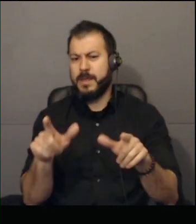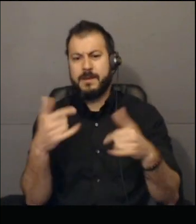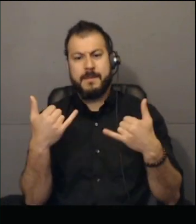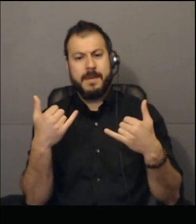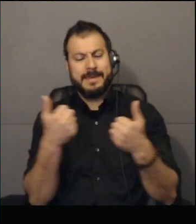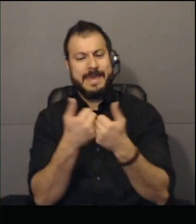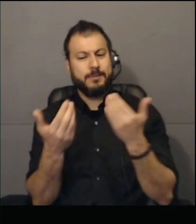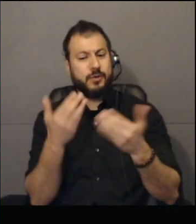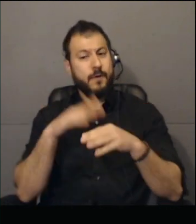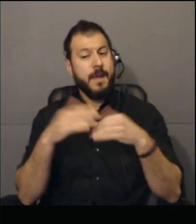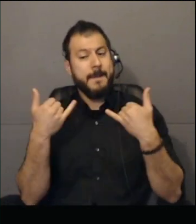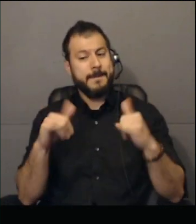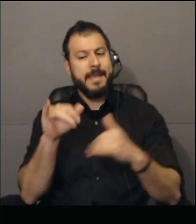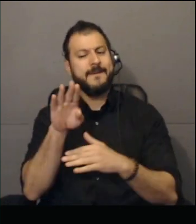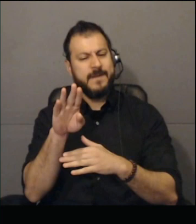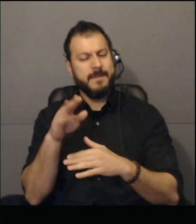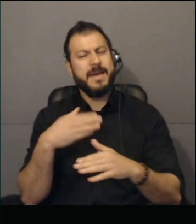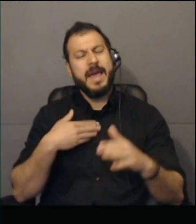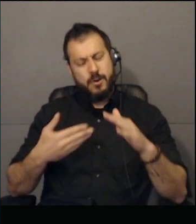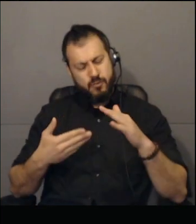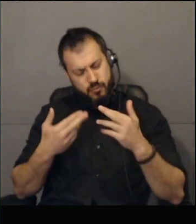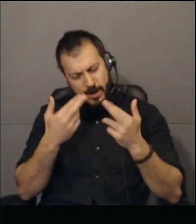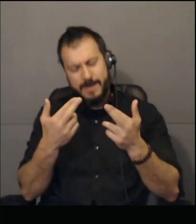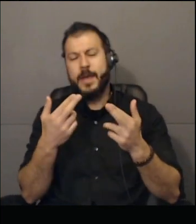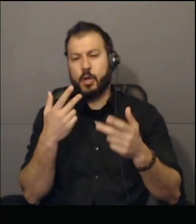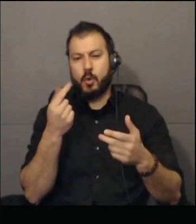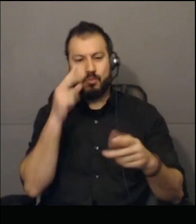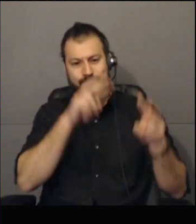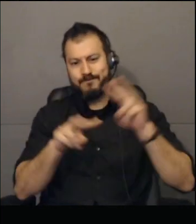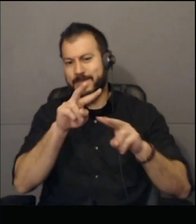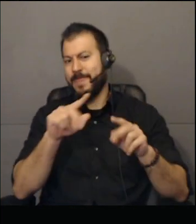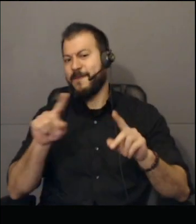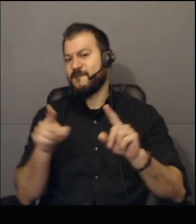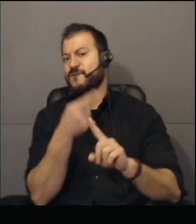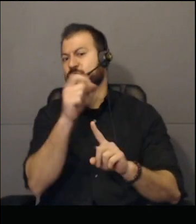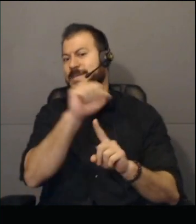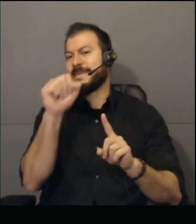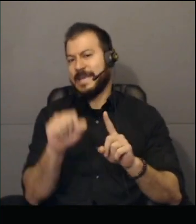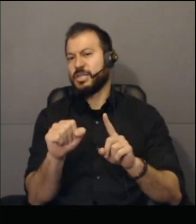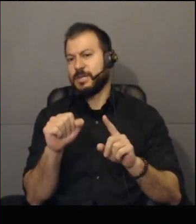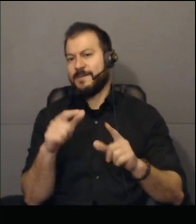I recommend you run through the first session of the game Stack Live presentation.